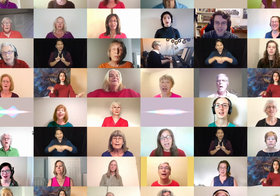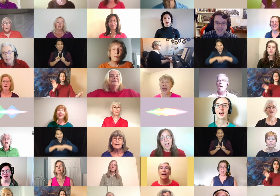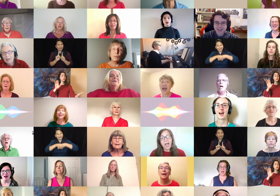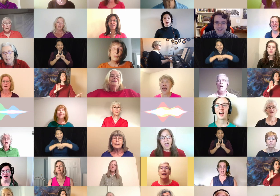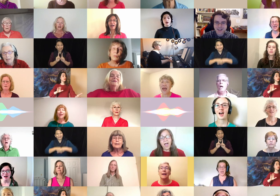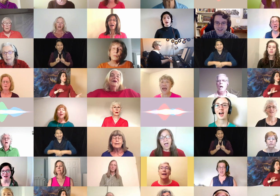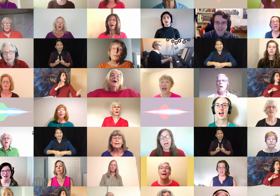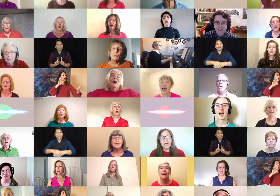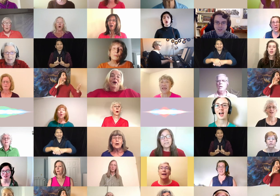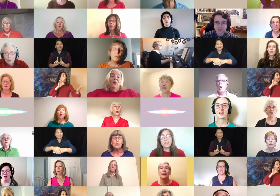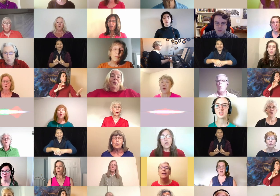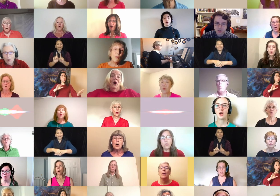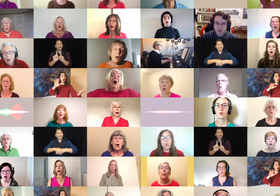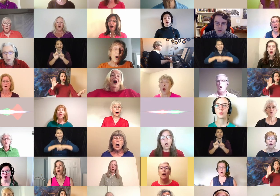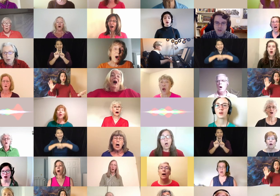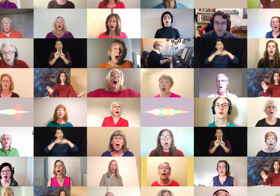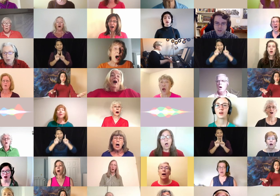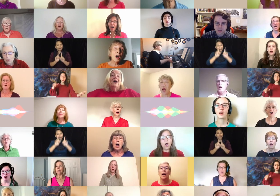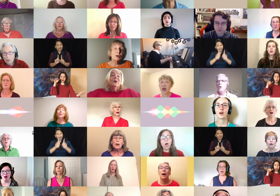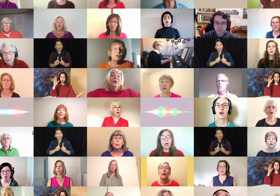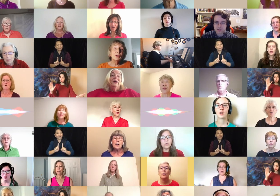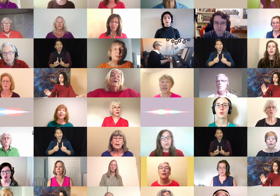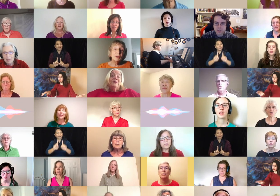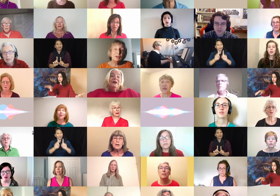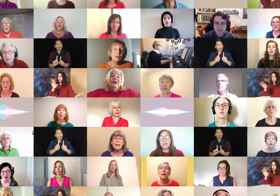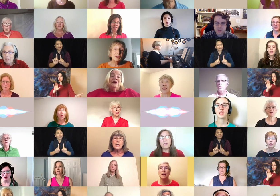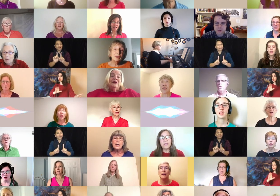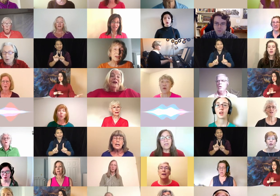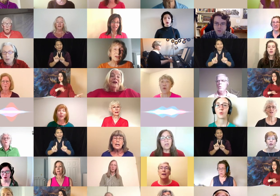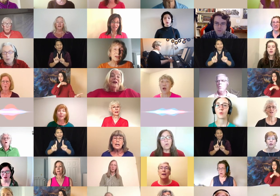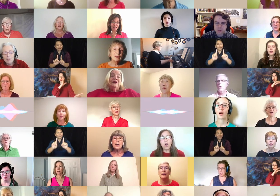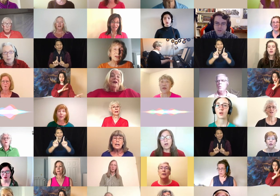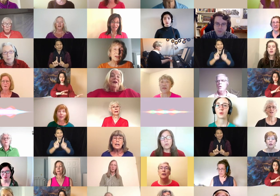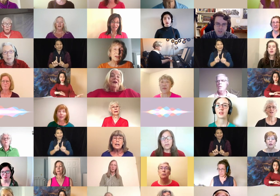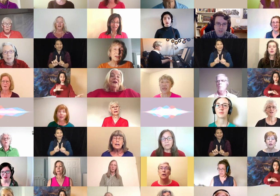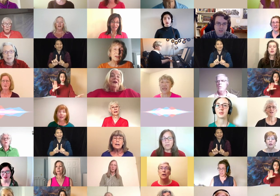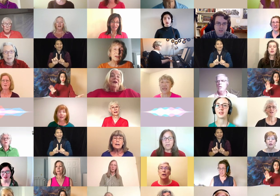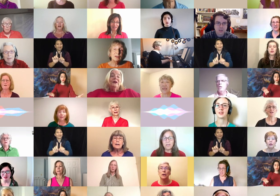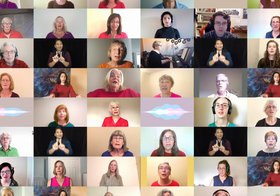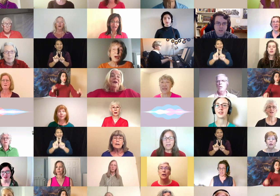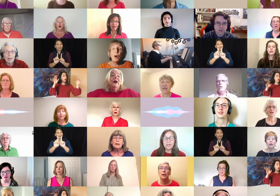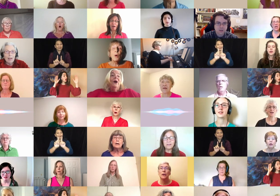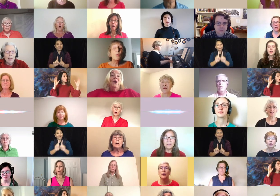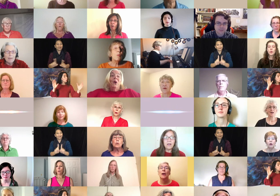All: walk with me. L: Walk with me.